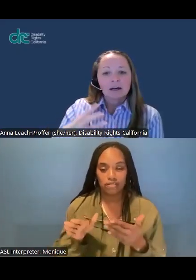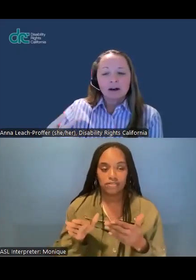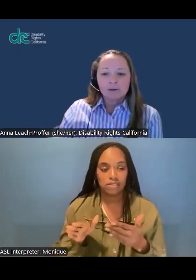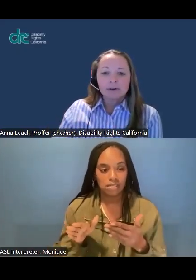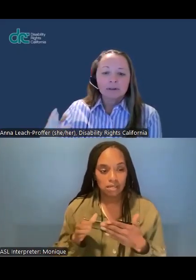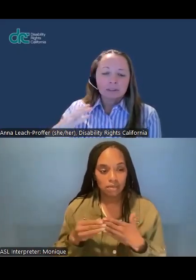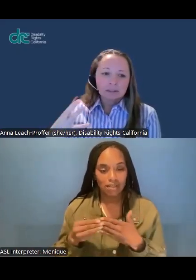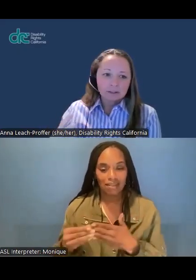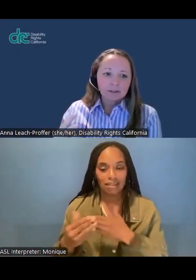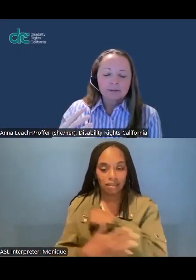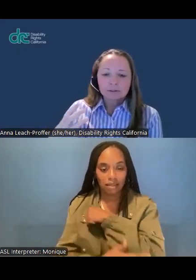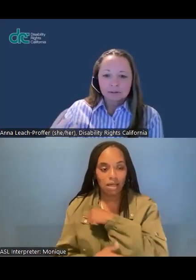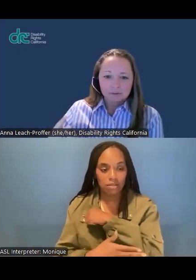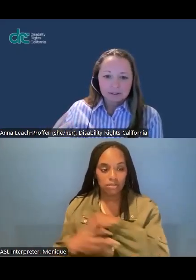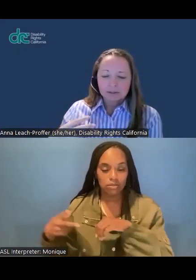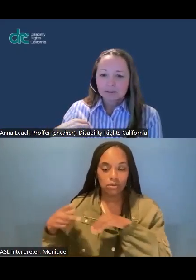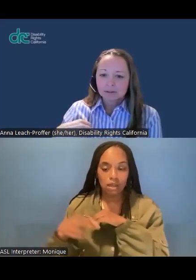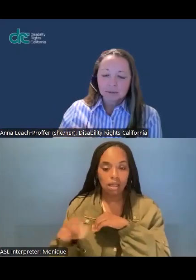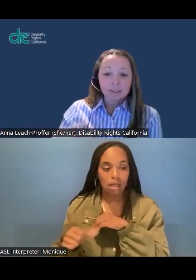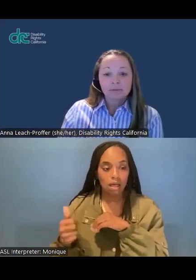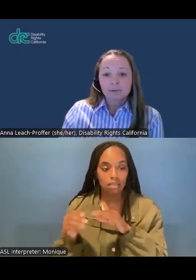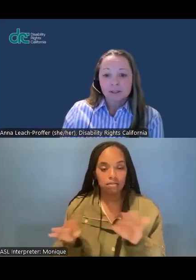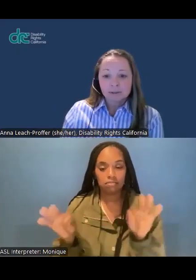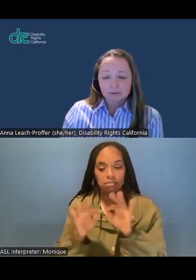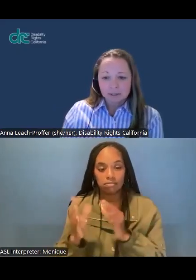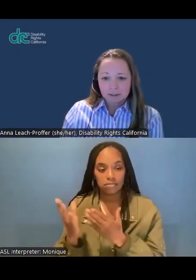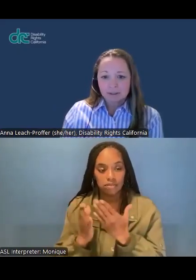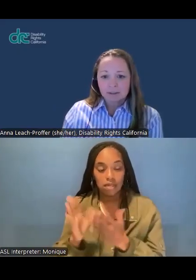other essential services, including behavioral health services.